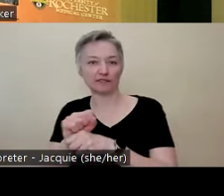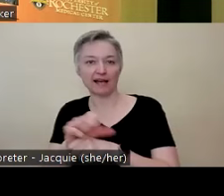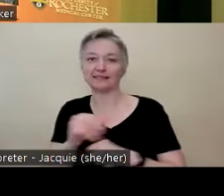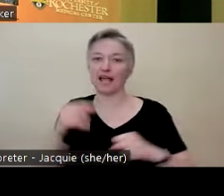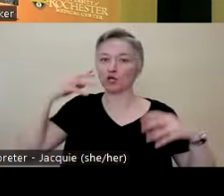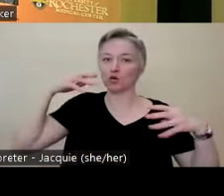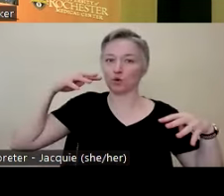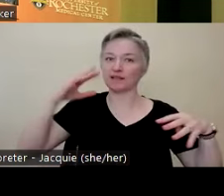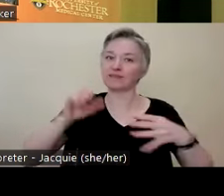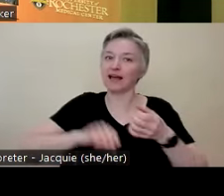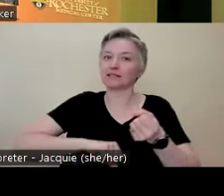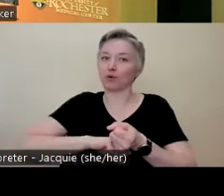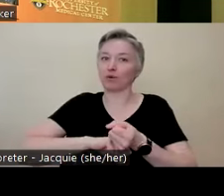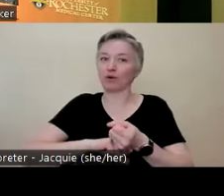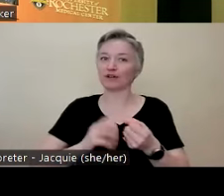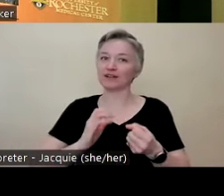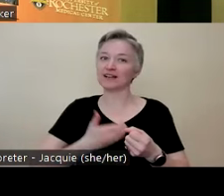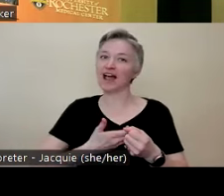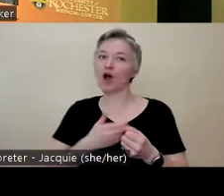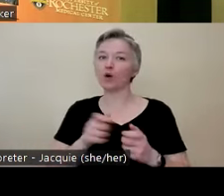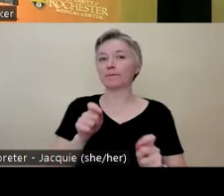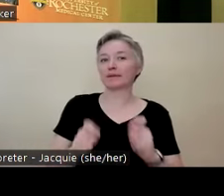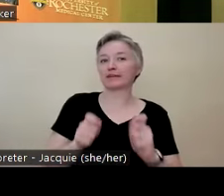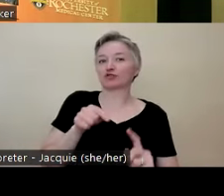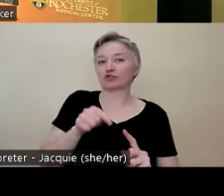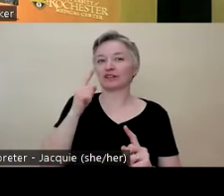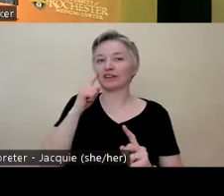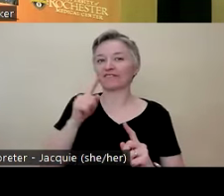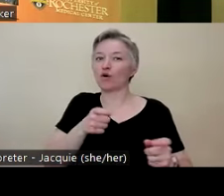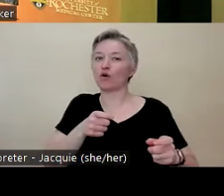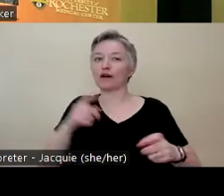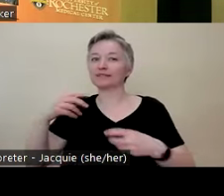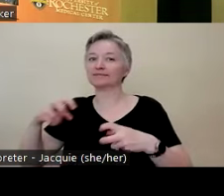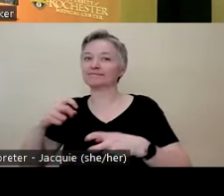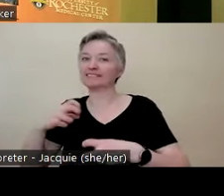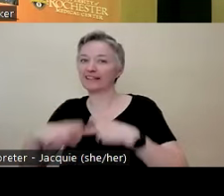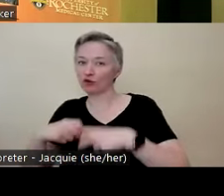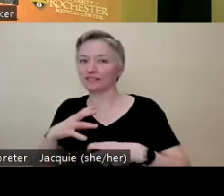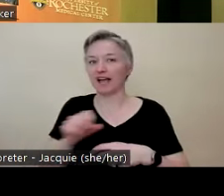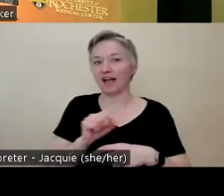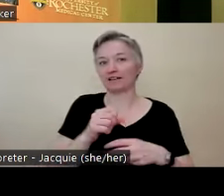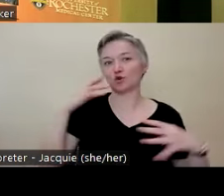our difficulty and noise manipulations but there were no um interactions with group for skin